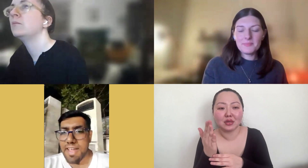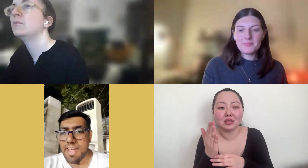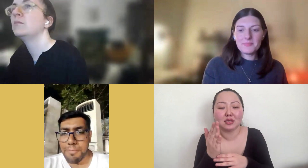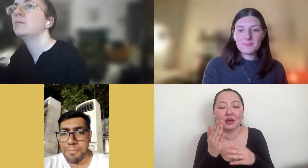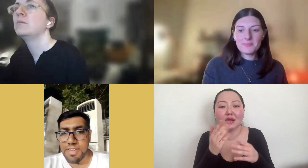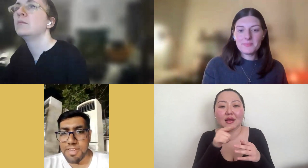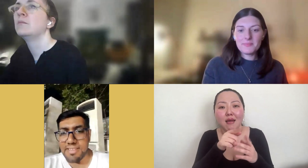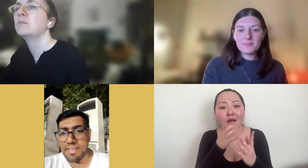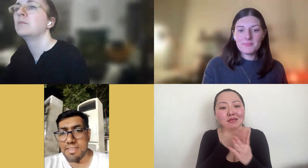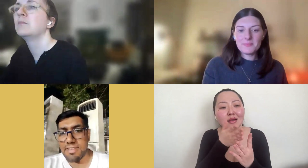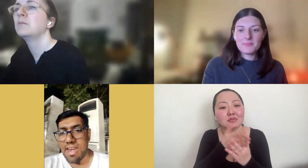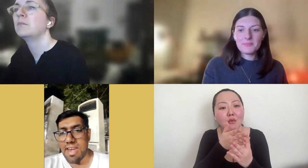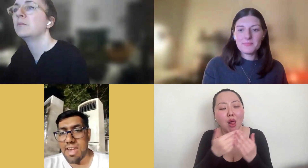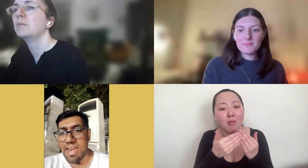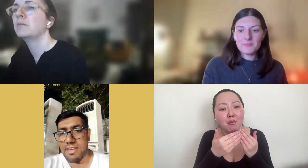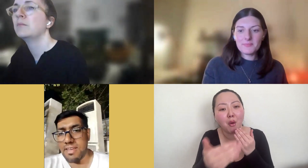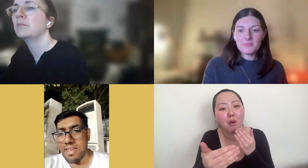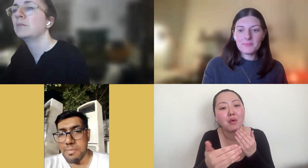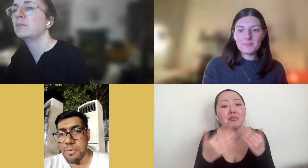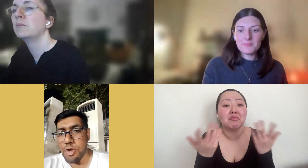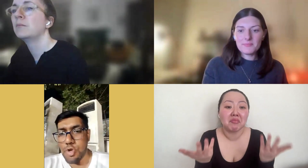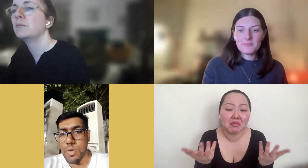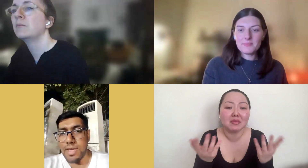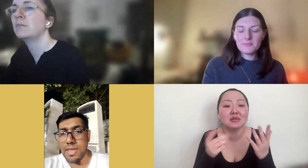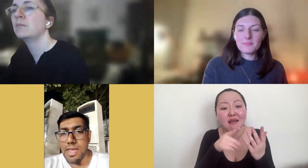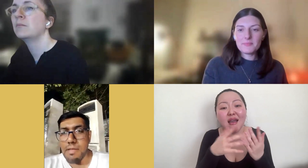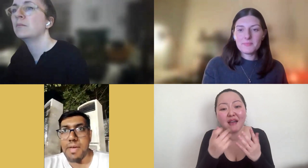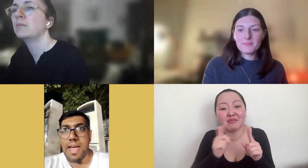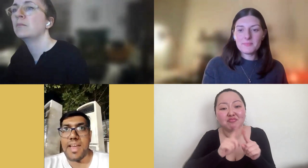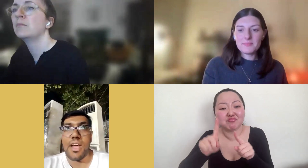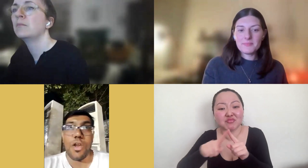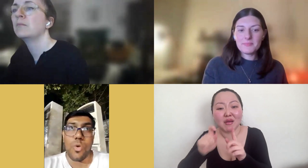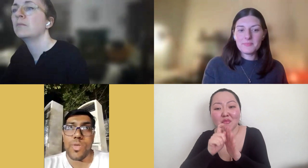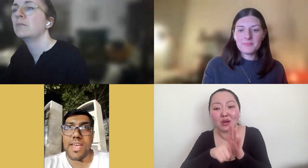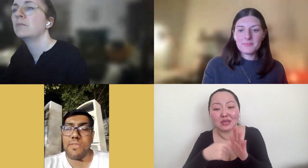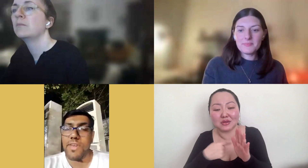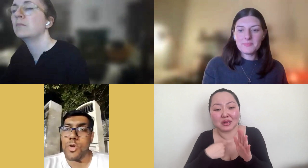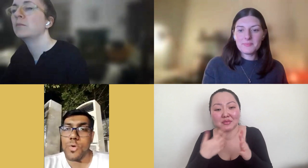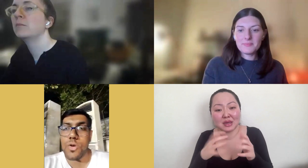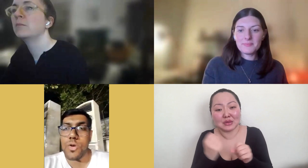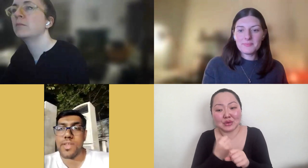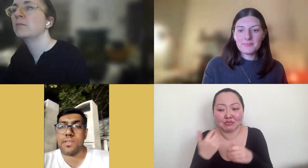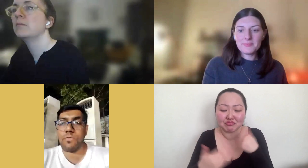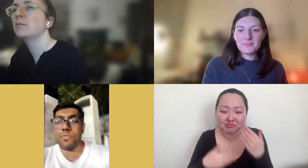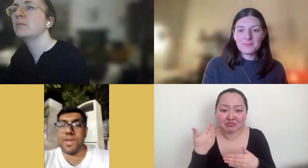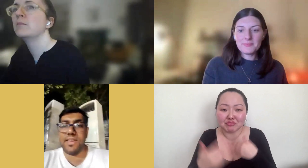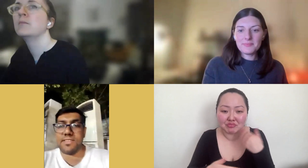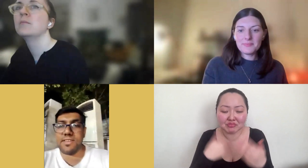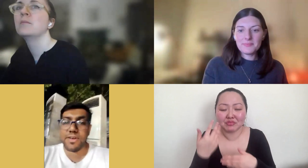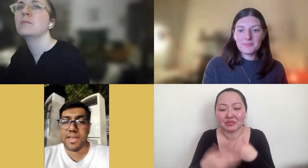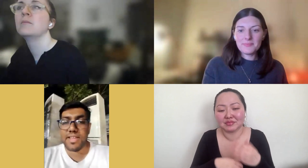different kinds of projects that we keep on doing. Along with that, we do work with various different